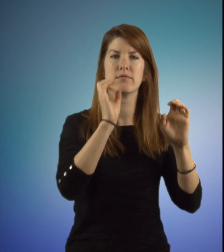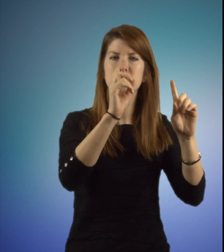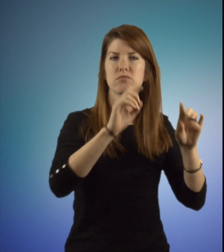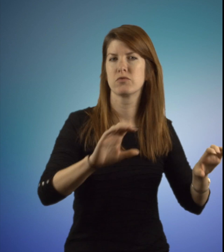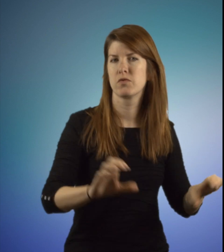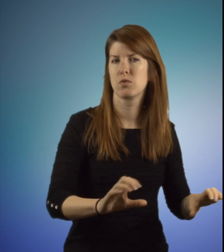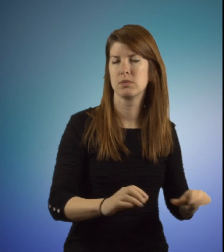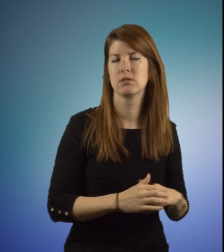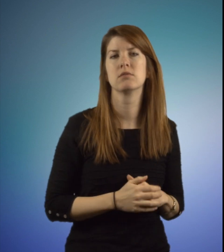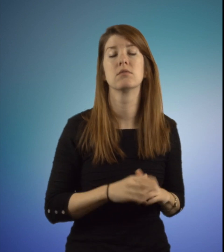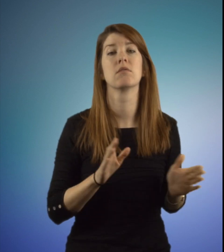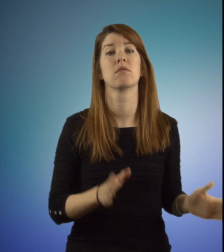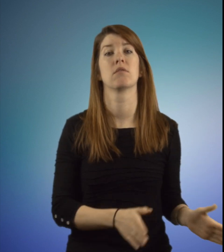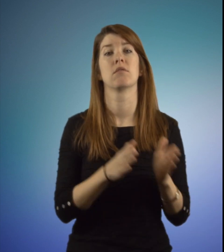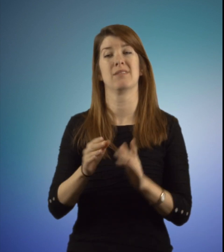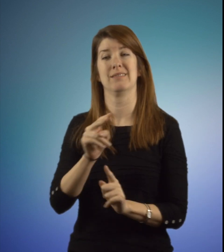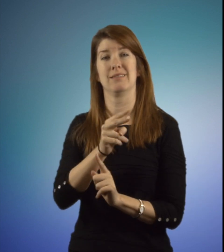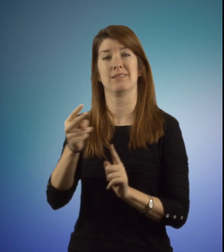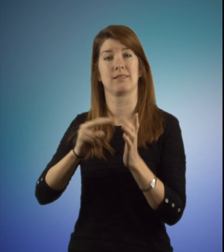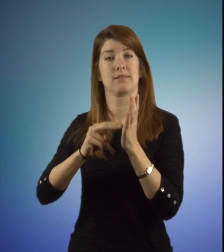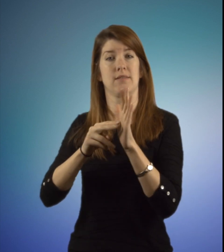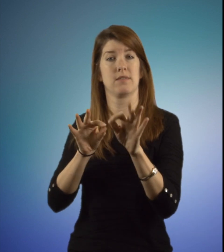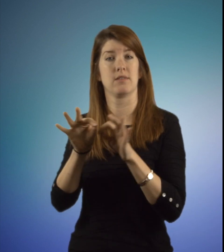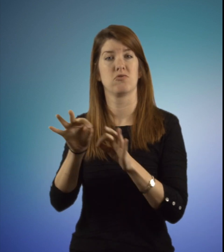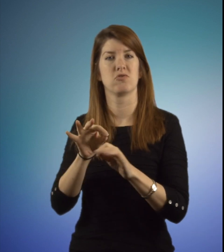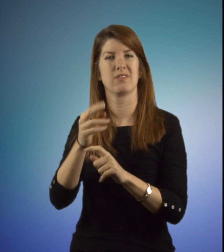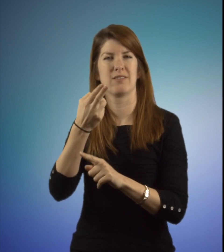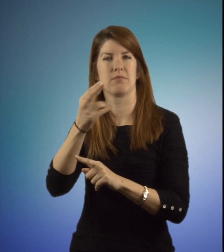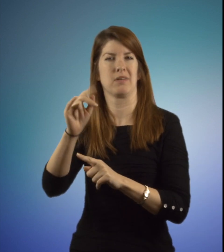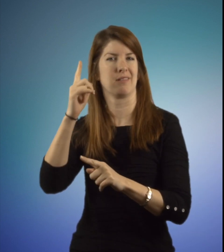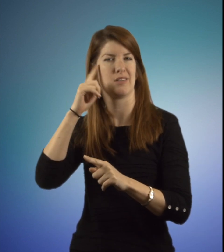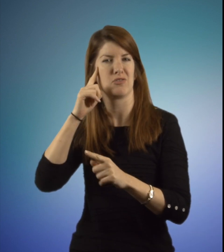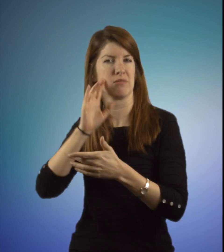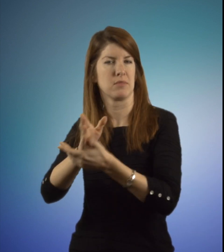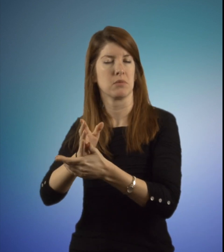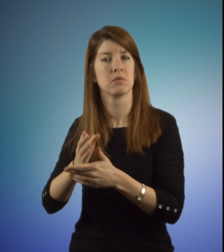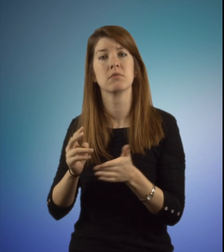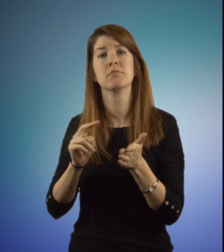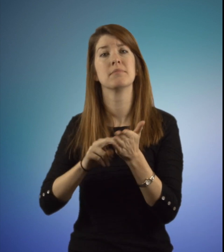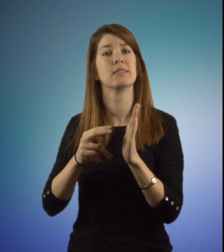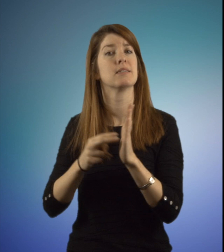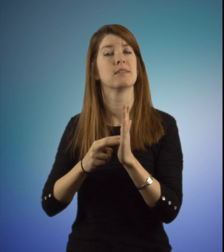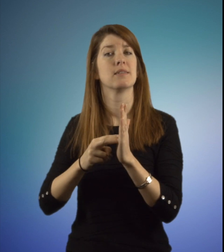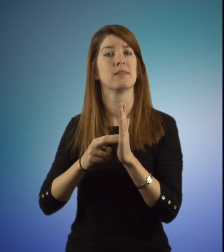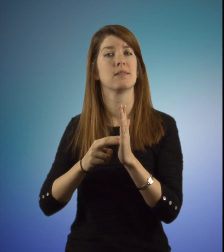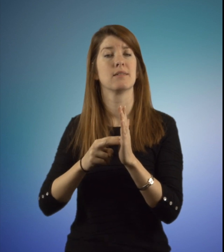The second definition is hearing impairment and it means an impairment, whether it's permanent